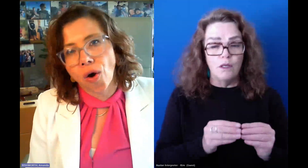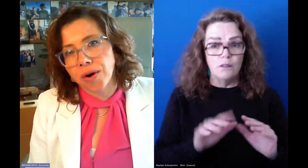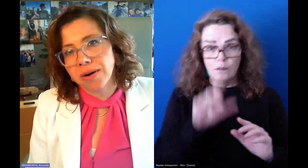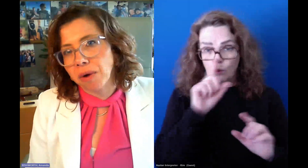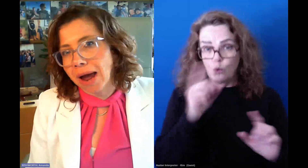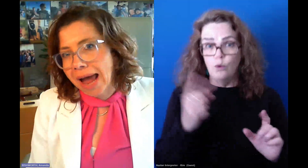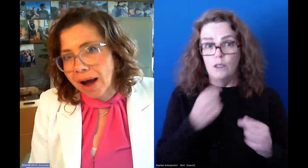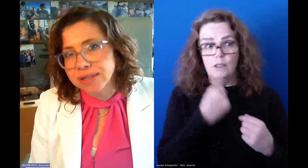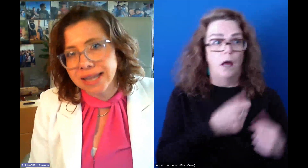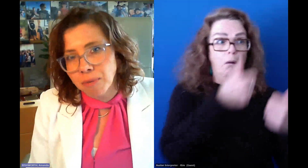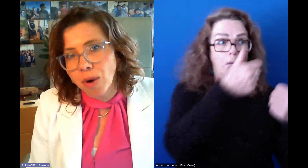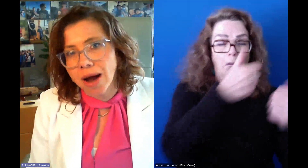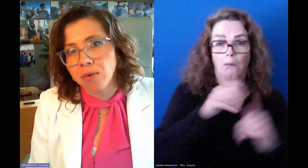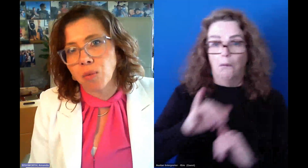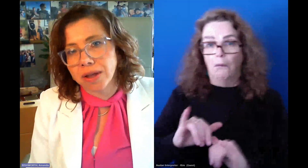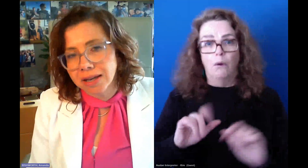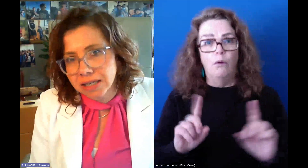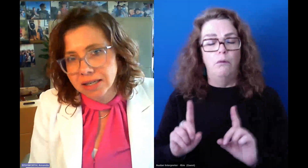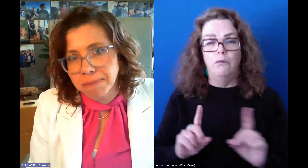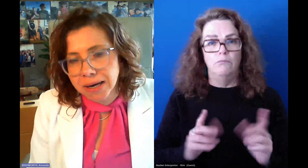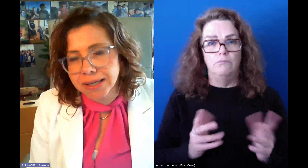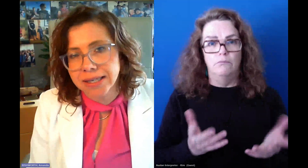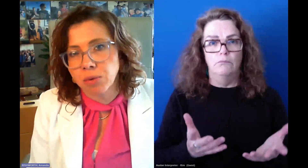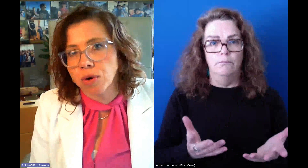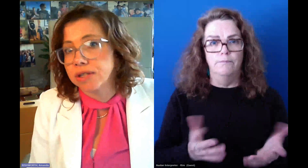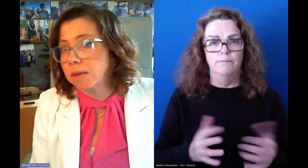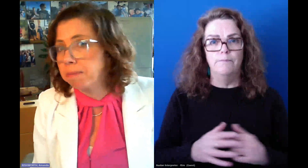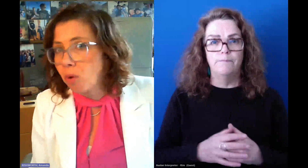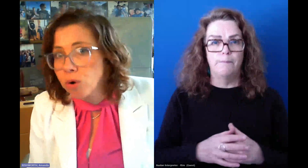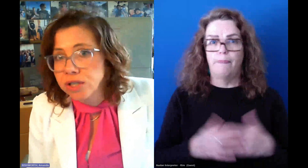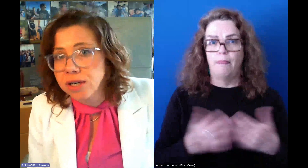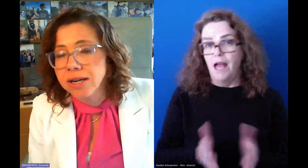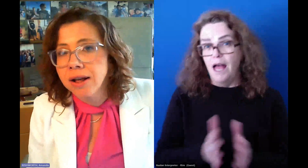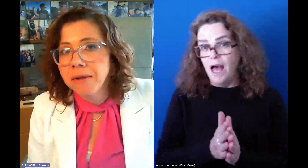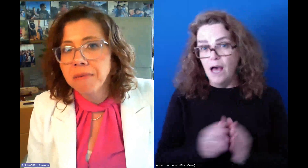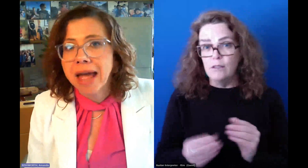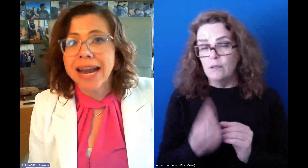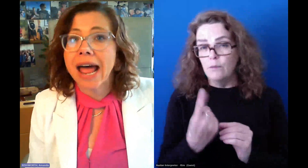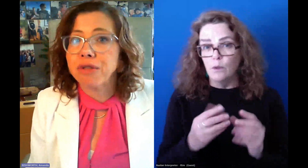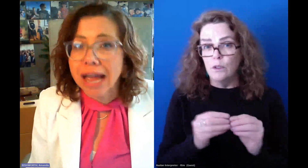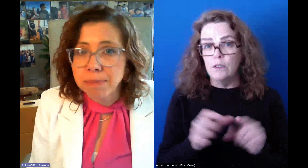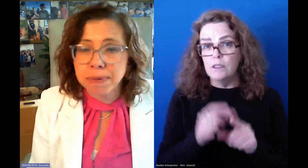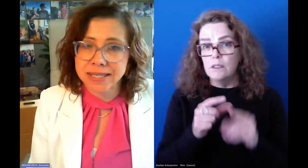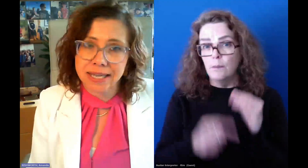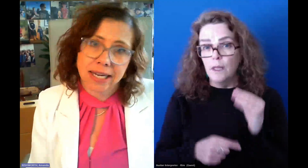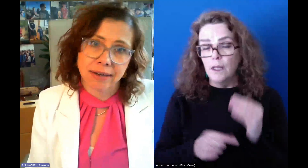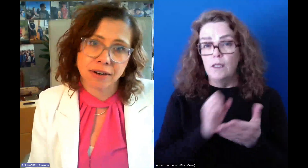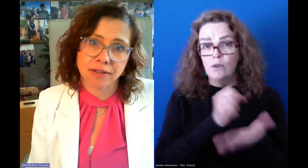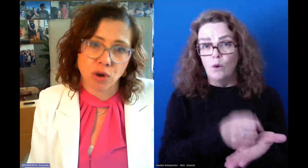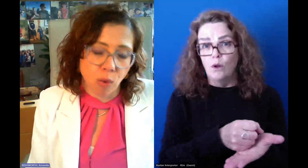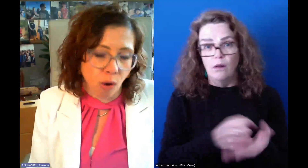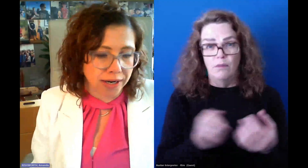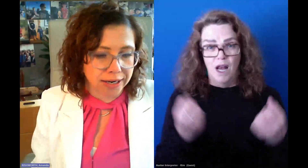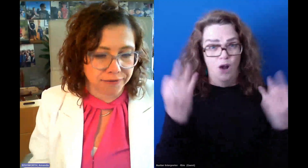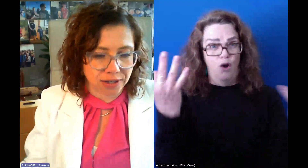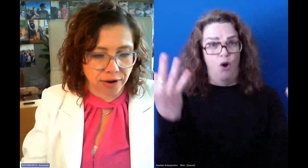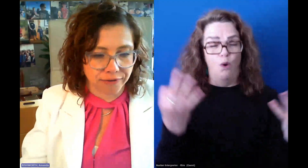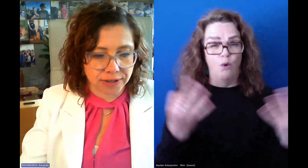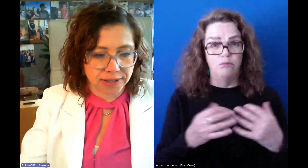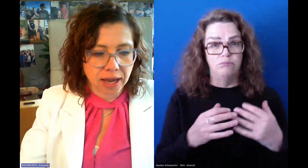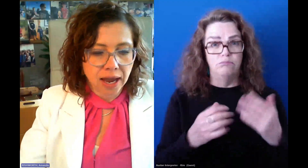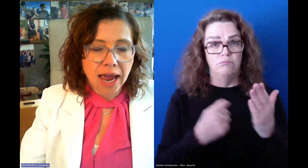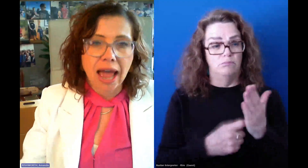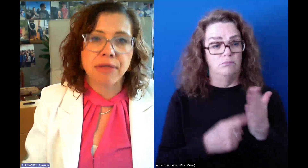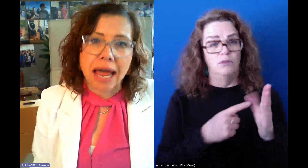on how someone with the disability was supported and how they perceived the quality of service and